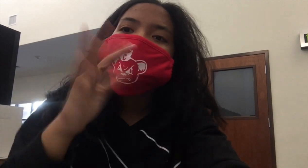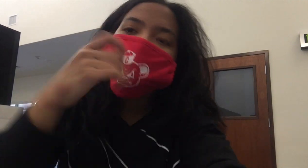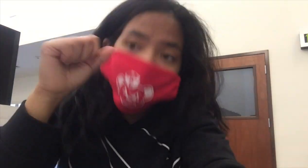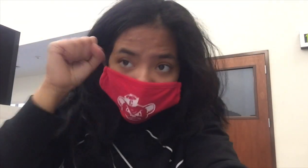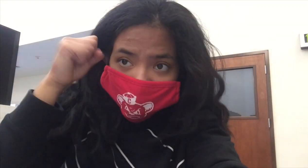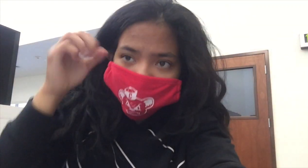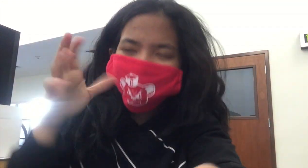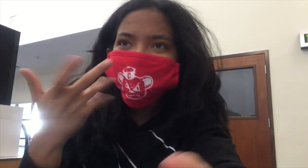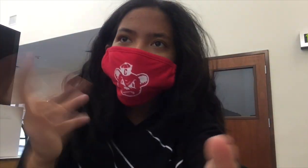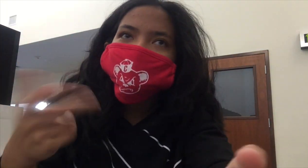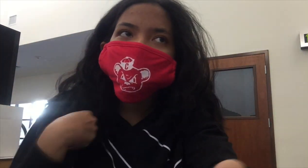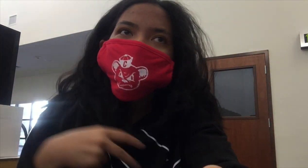My biggest memory.